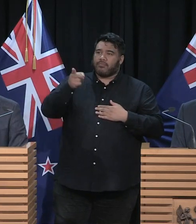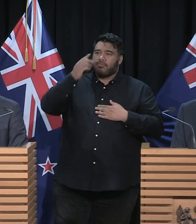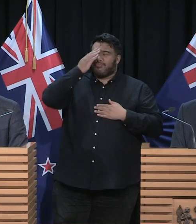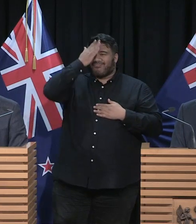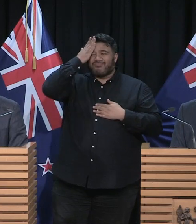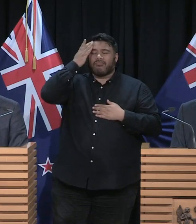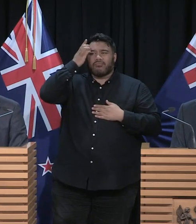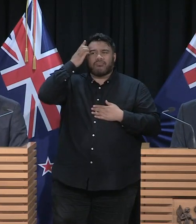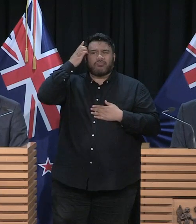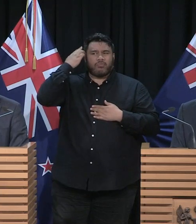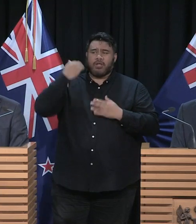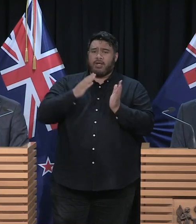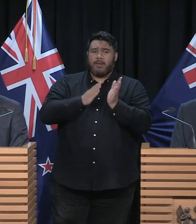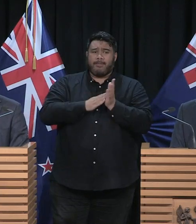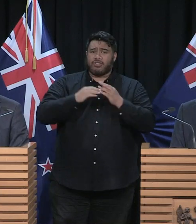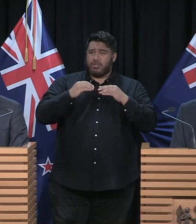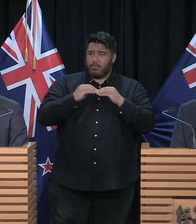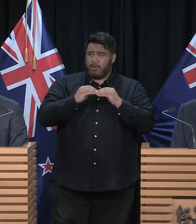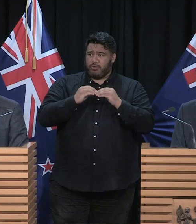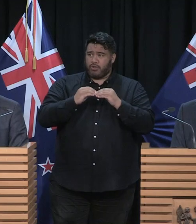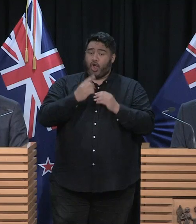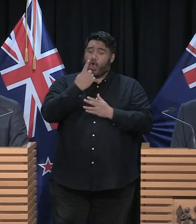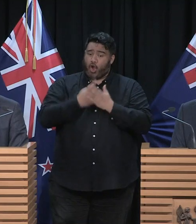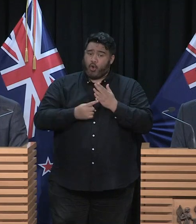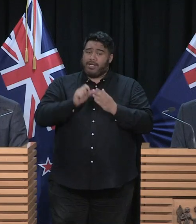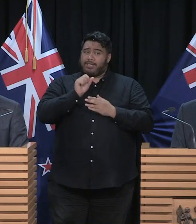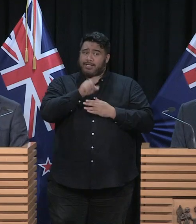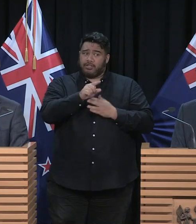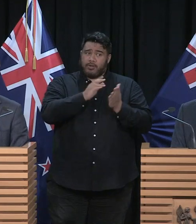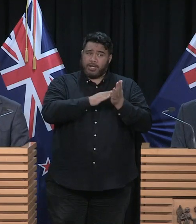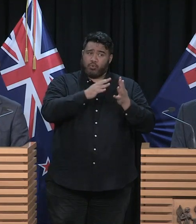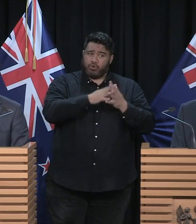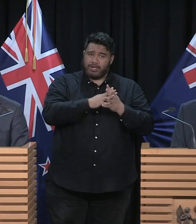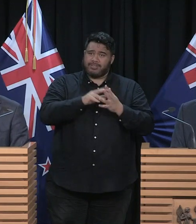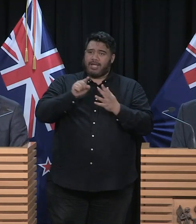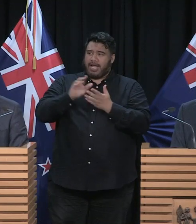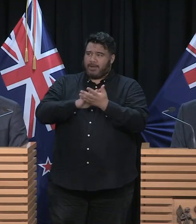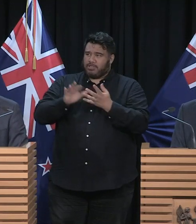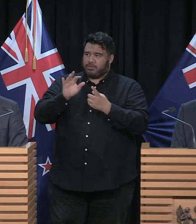No, I don't have that. You're confident that